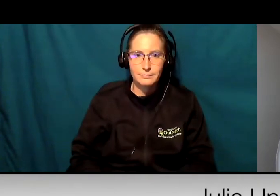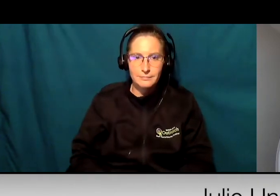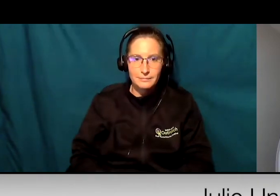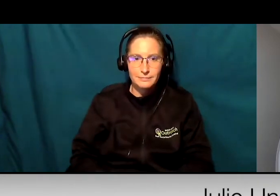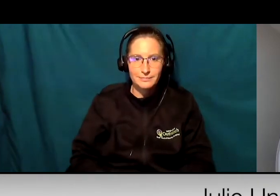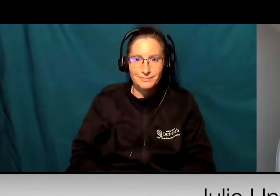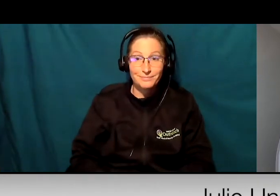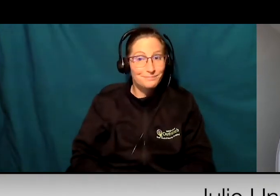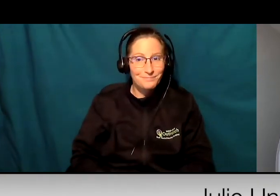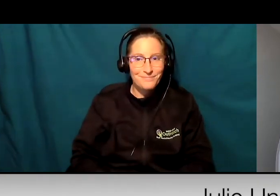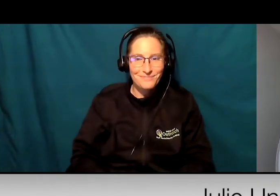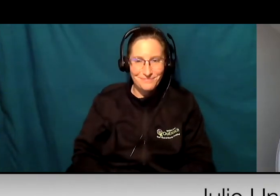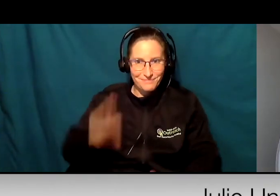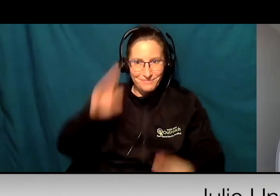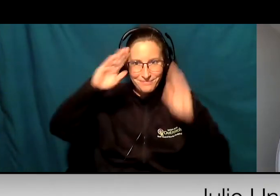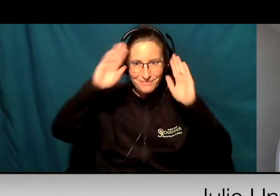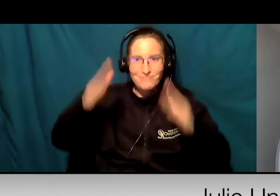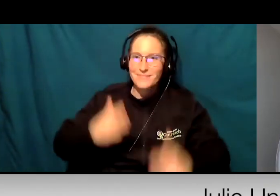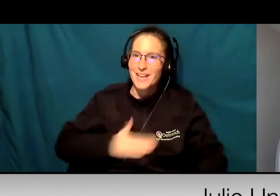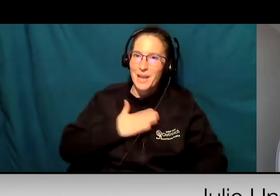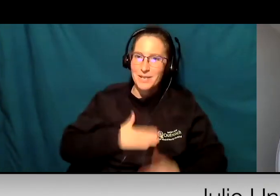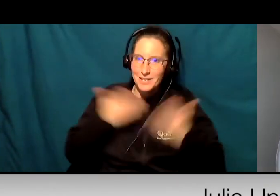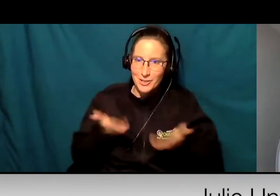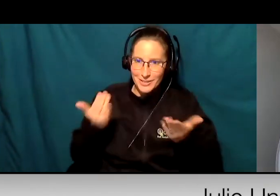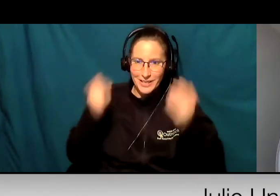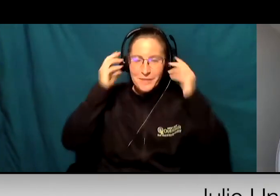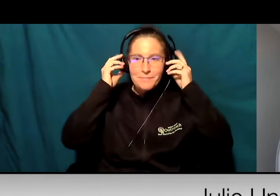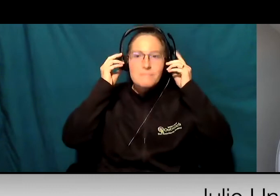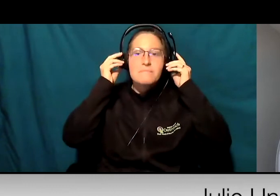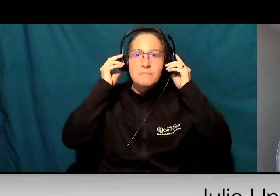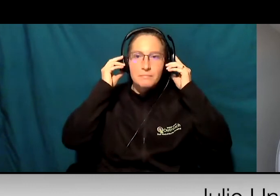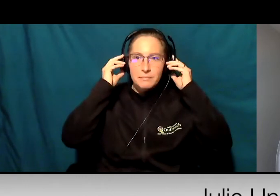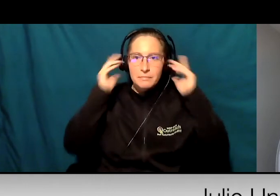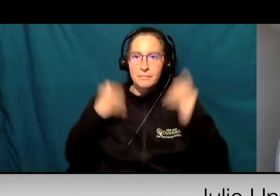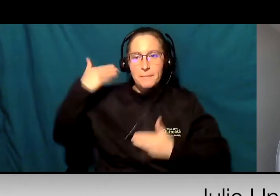OK, so I'm so happy to be here. My name is Julie Unatin, and I know